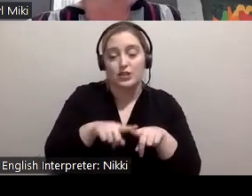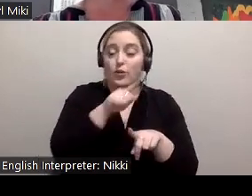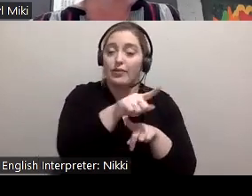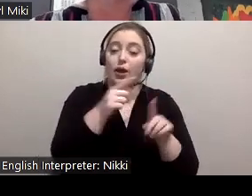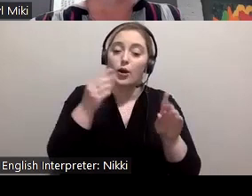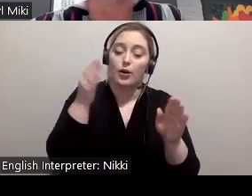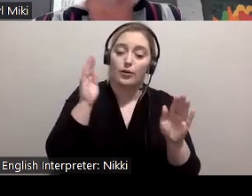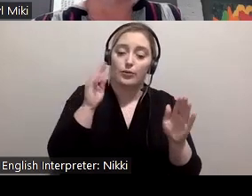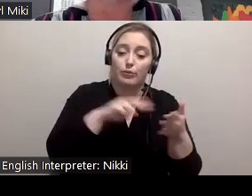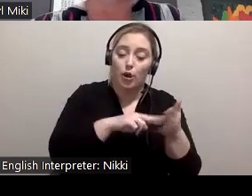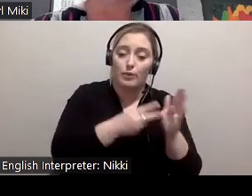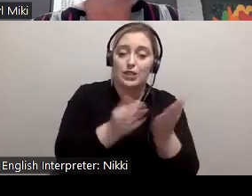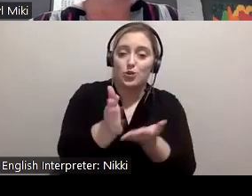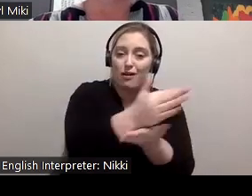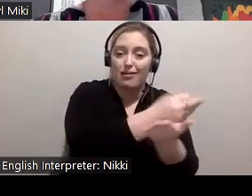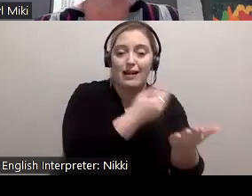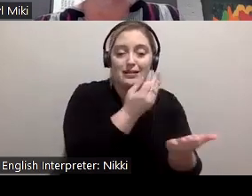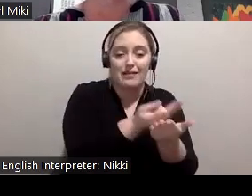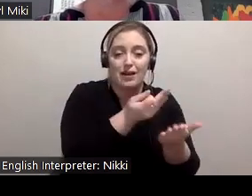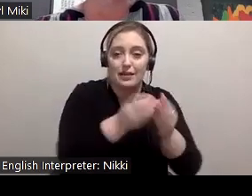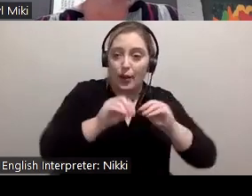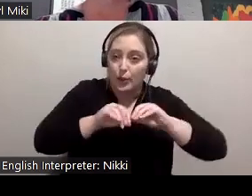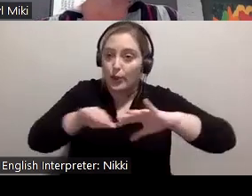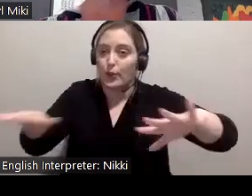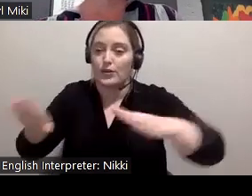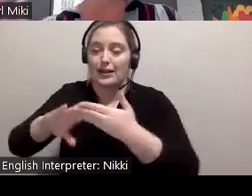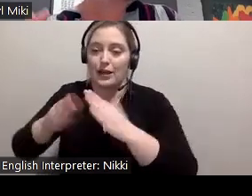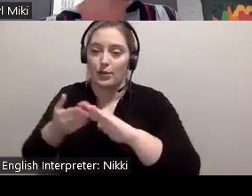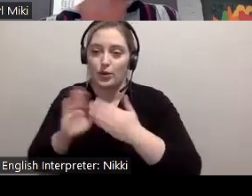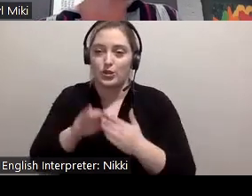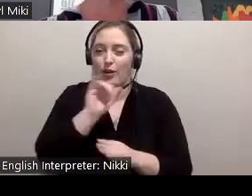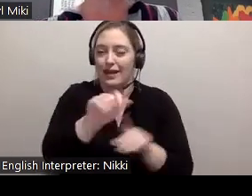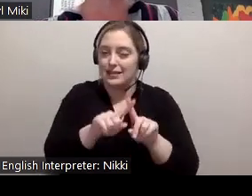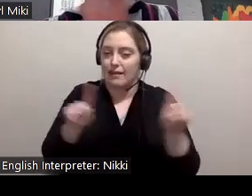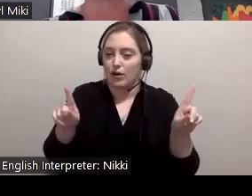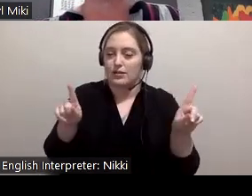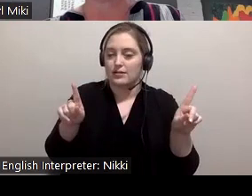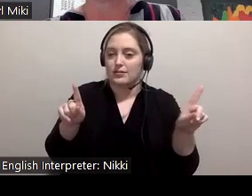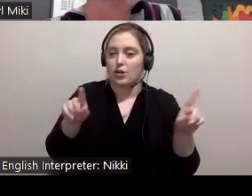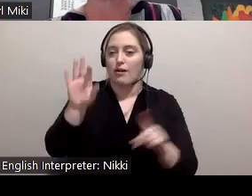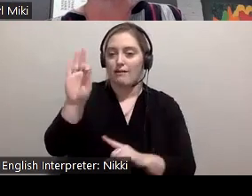then distribute those funds to other groups. So that's very different. So foundations are not eligible to apply to this